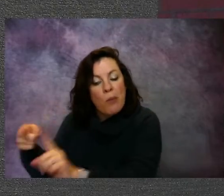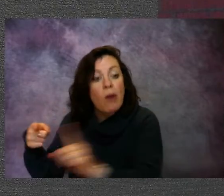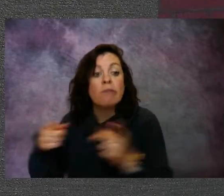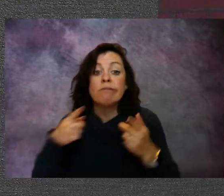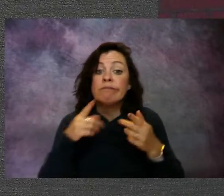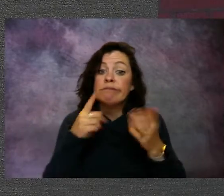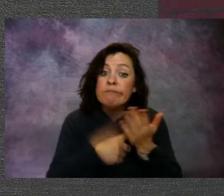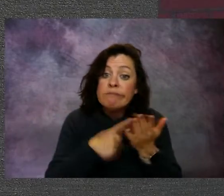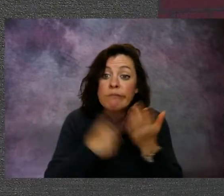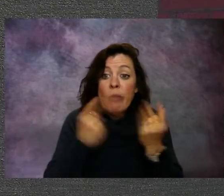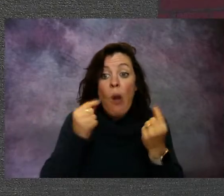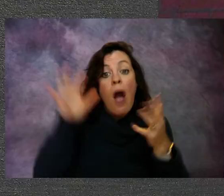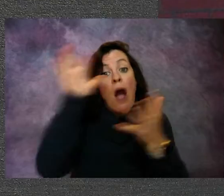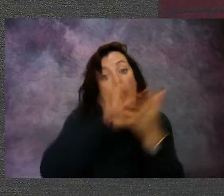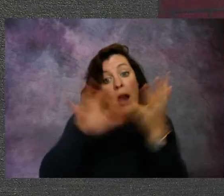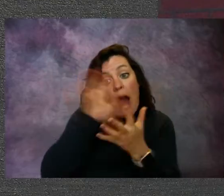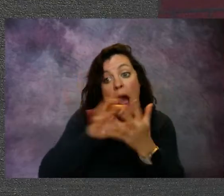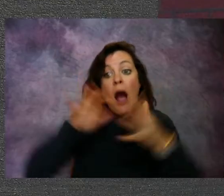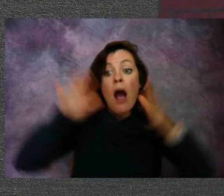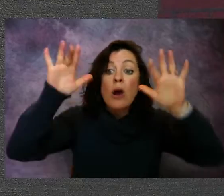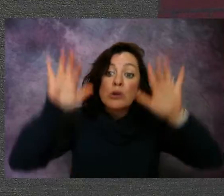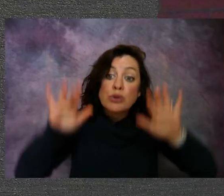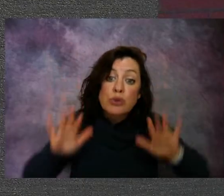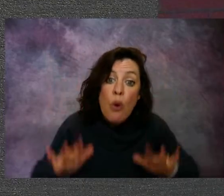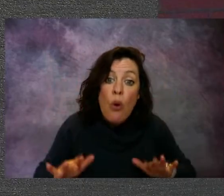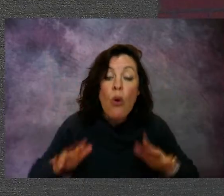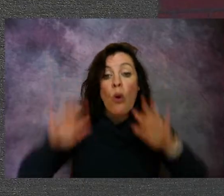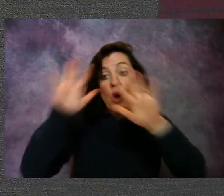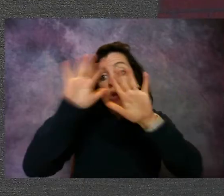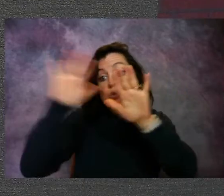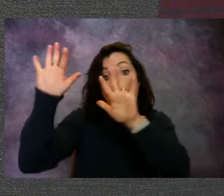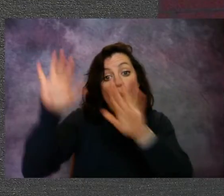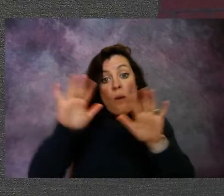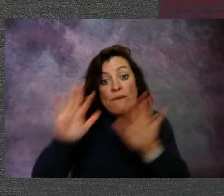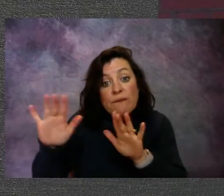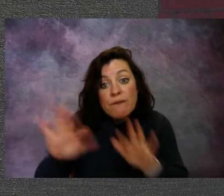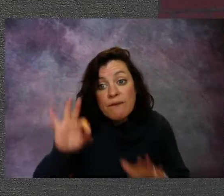and snowy and snowflakes, oh, and the wind and storm